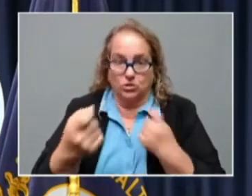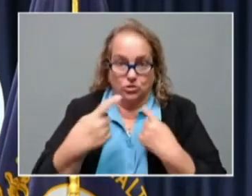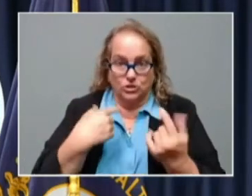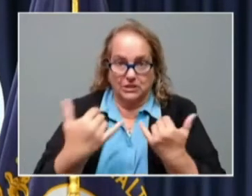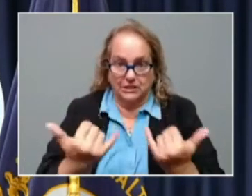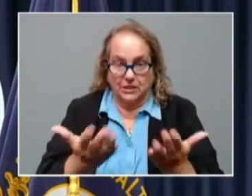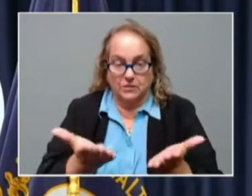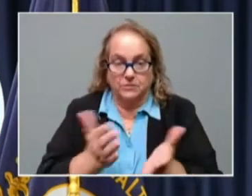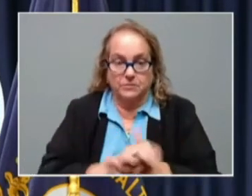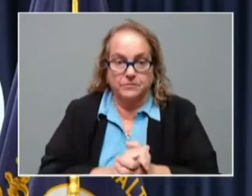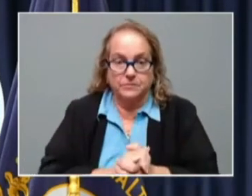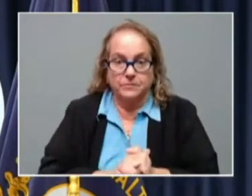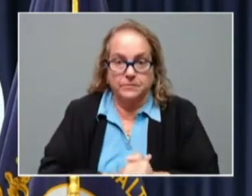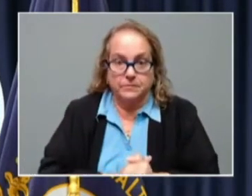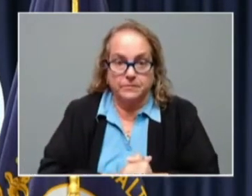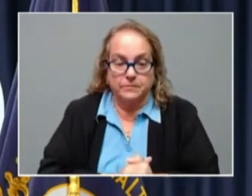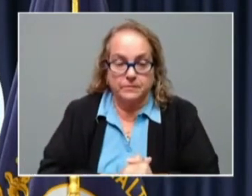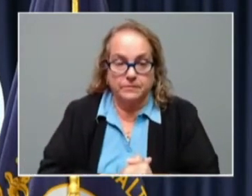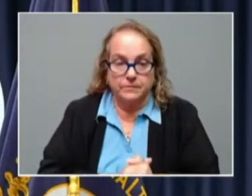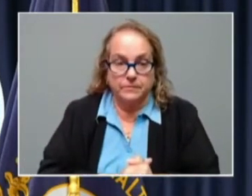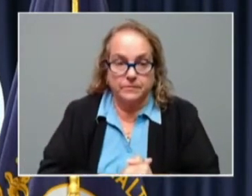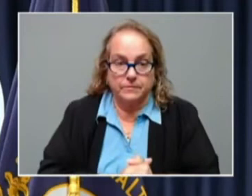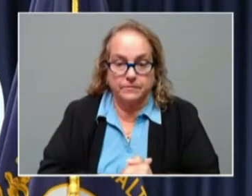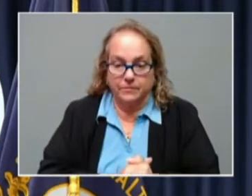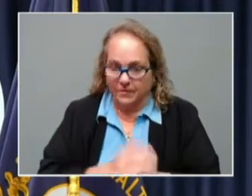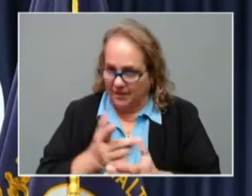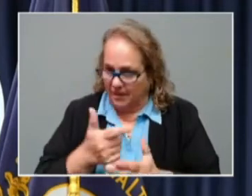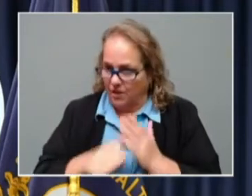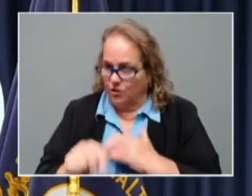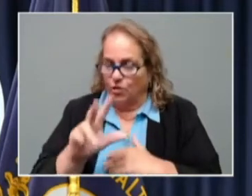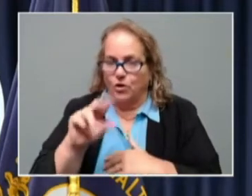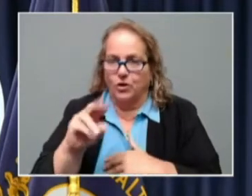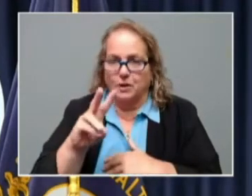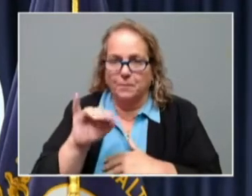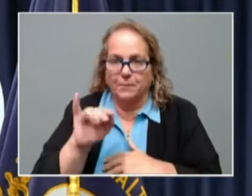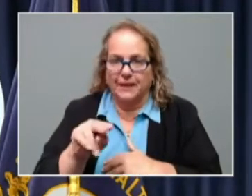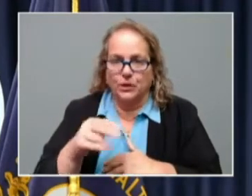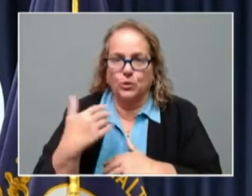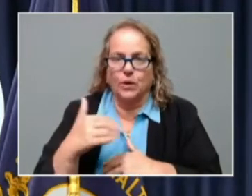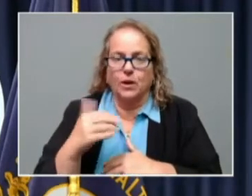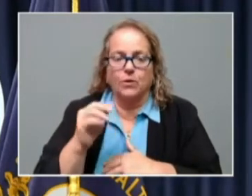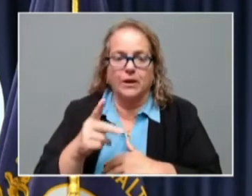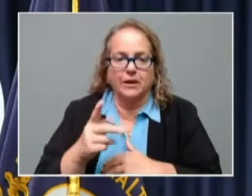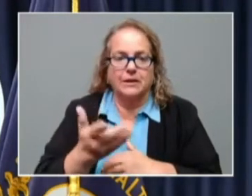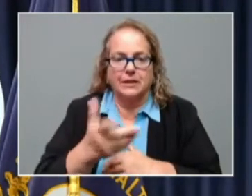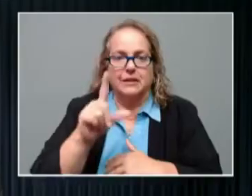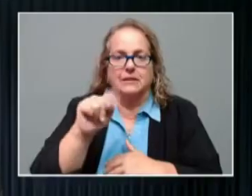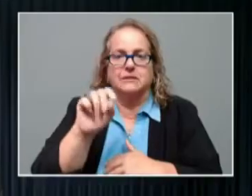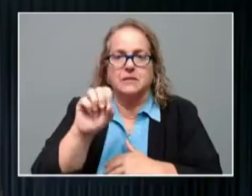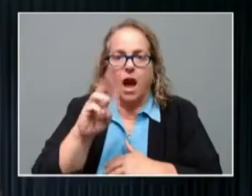last time we did that in under 30 minutes. So to celebrate tom latex from Kentucky today. All right.